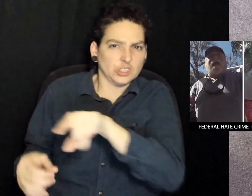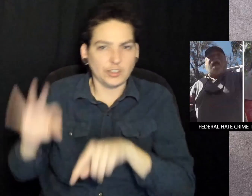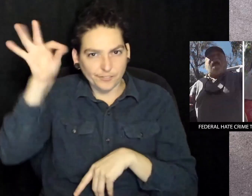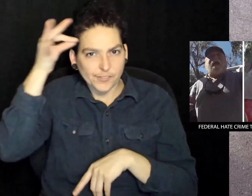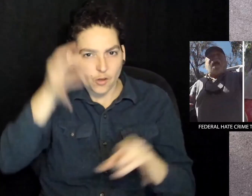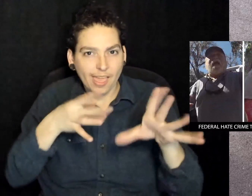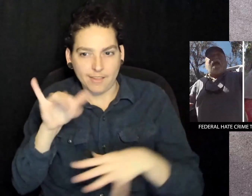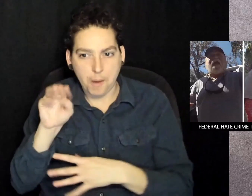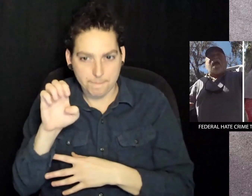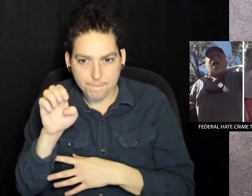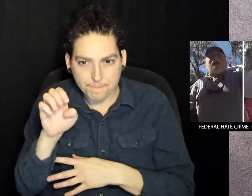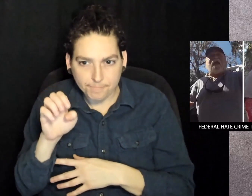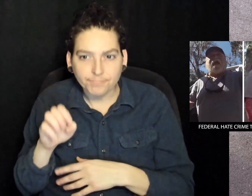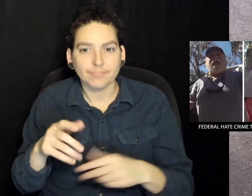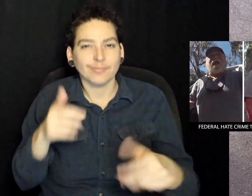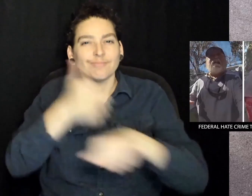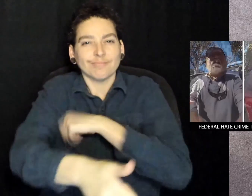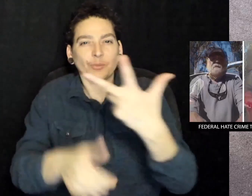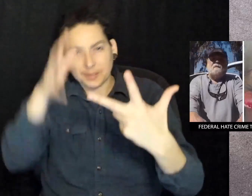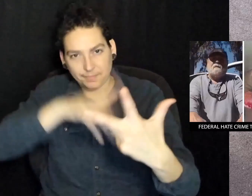jury selection began today Monday in the federal